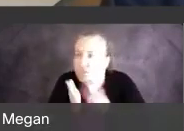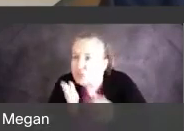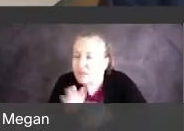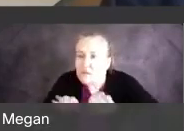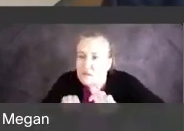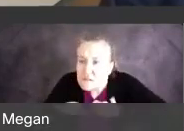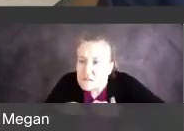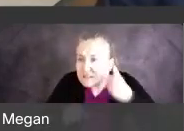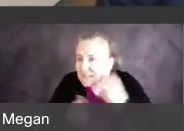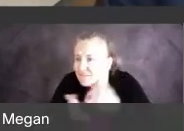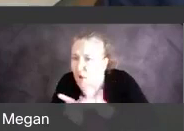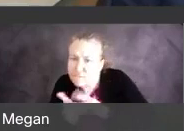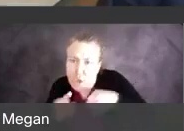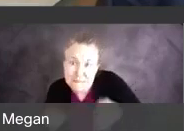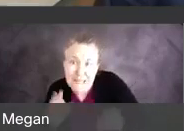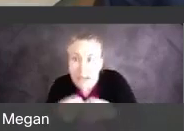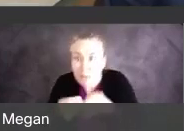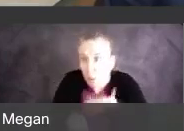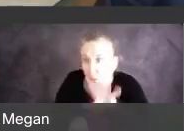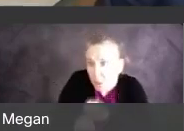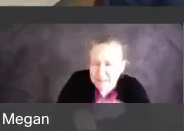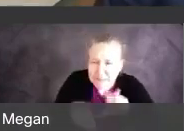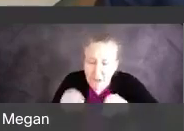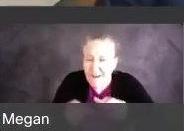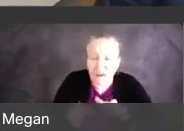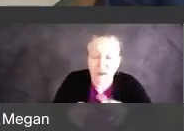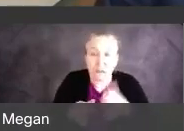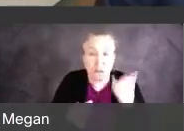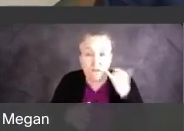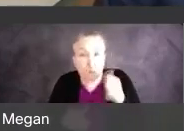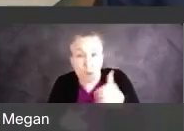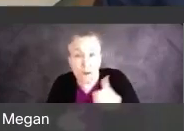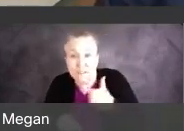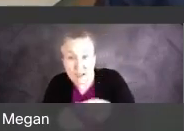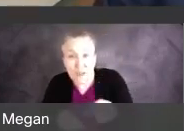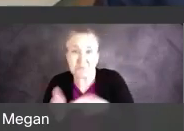pharmacy put more appointments out. They're going to be stuck and they are not going to be